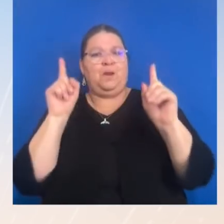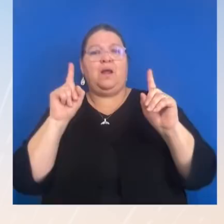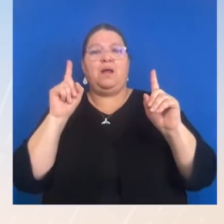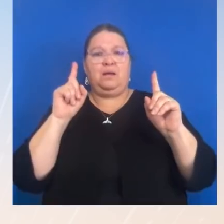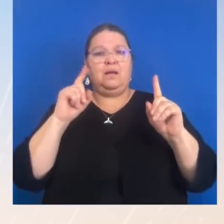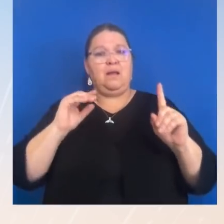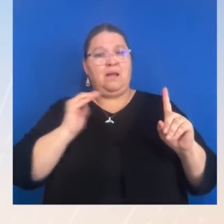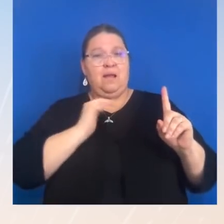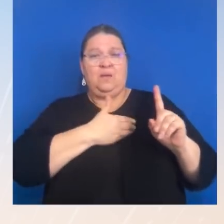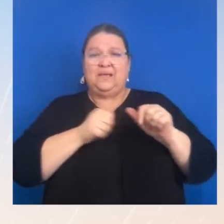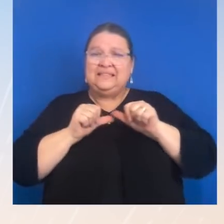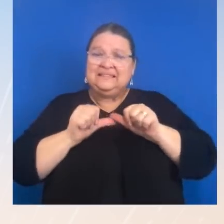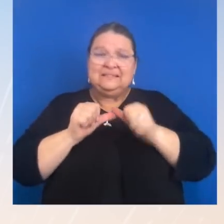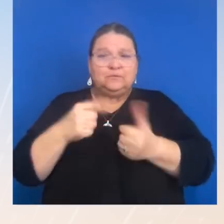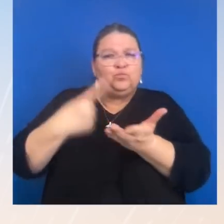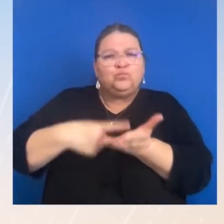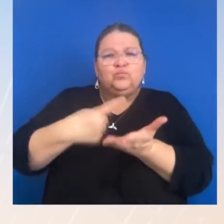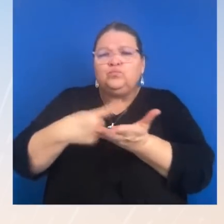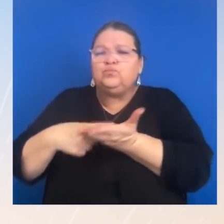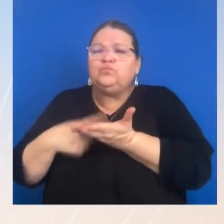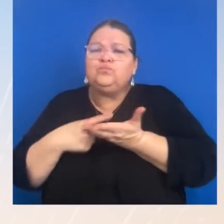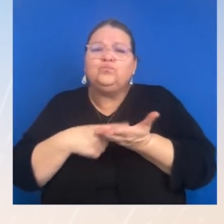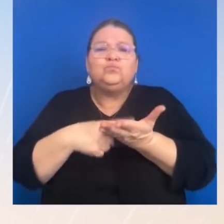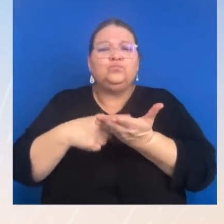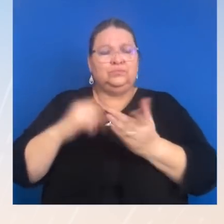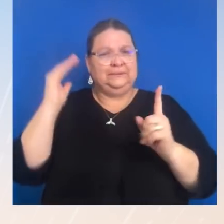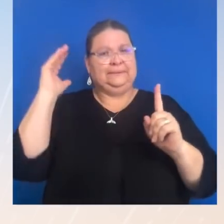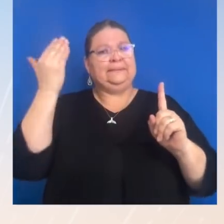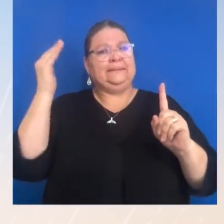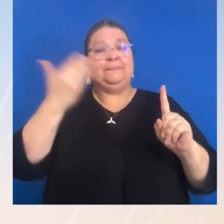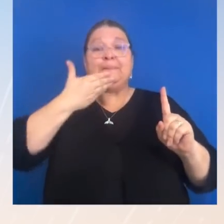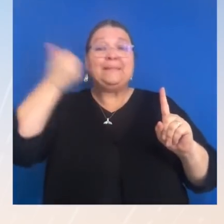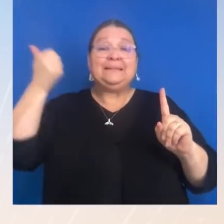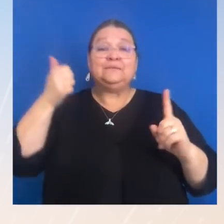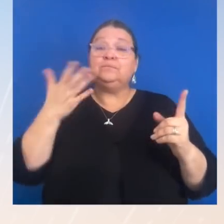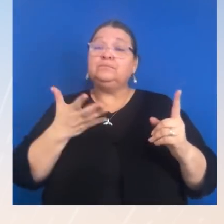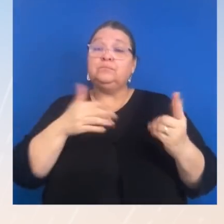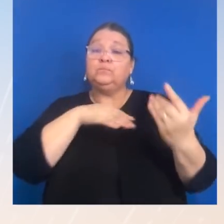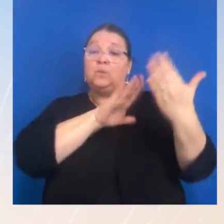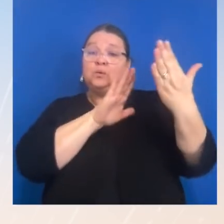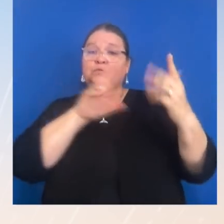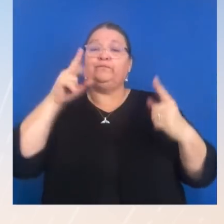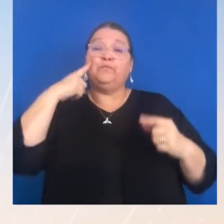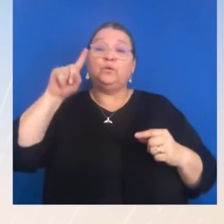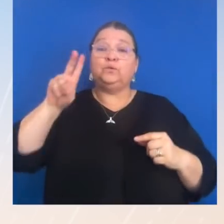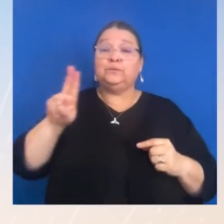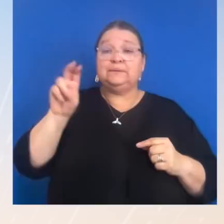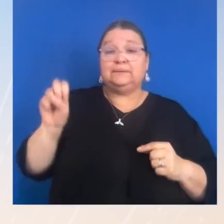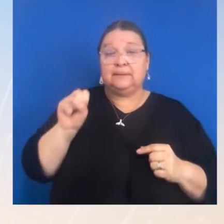that the United States can contribute to this refugee crisis is by providing humanitarian assistance,